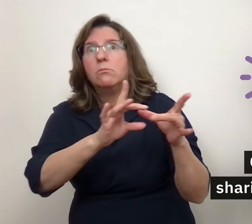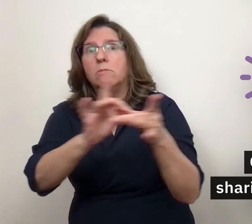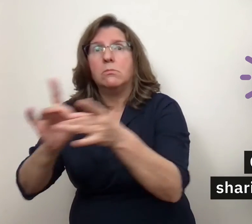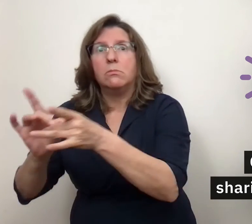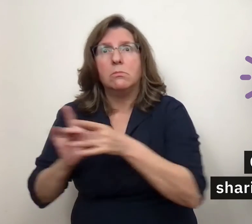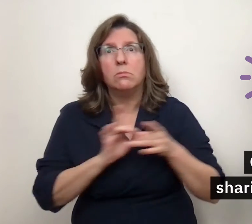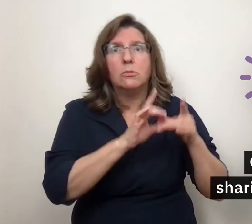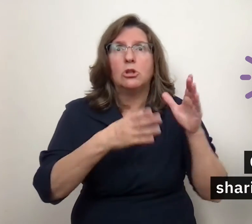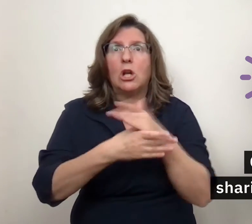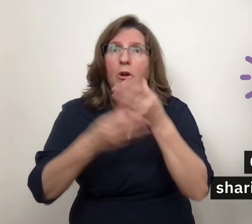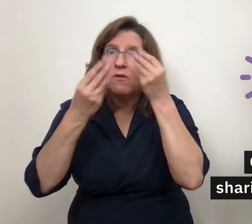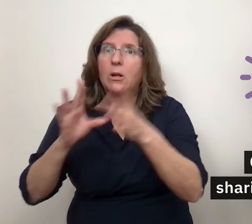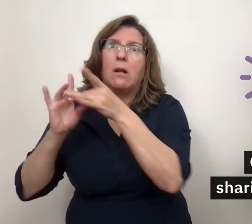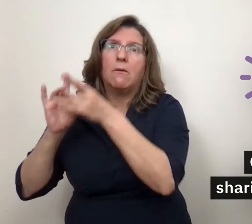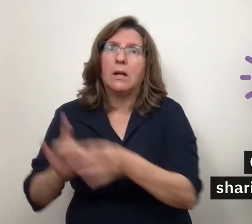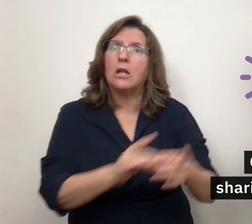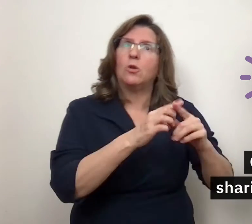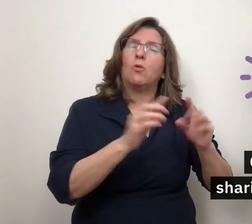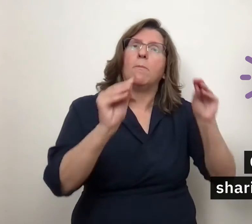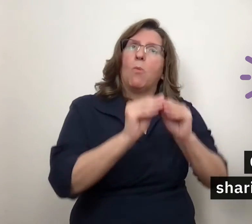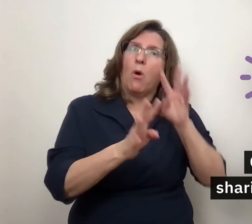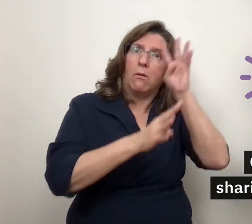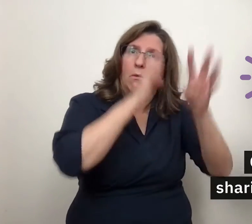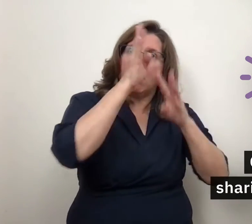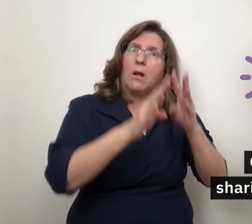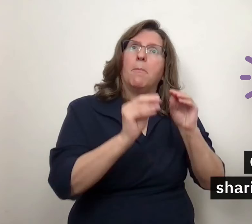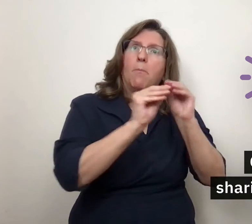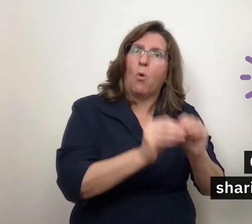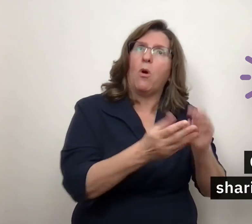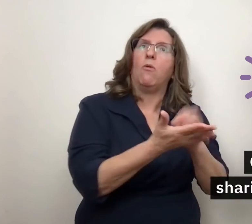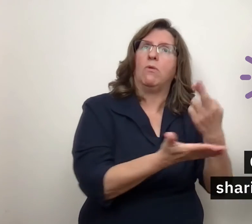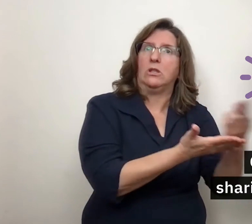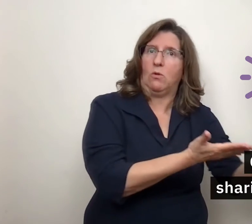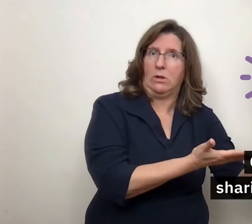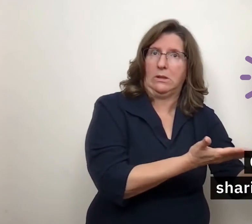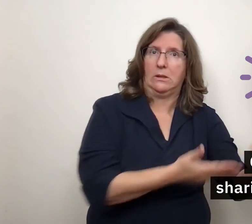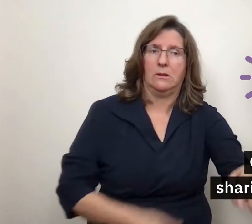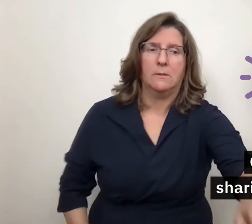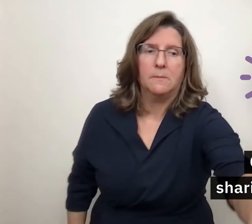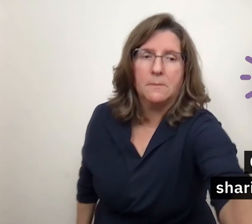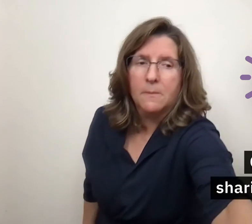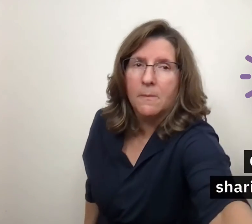The sign language translation should not be relegated to a small section of the screen. In order for sign language to be understood,